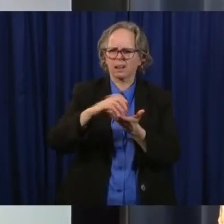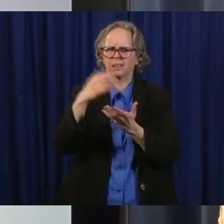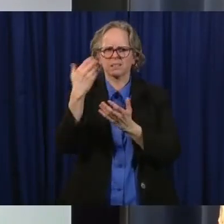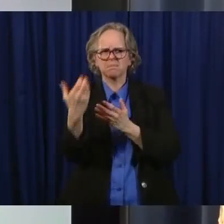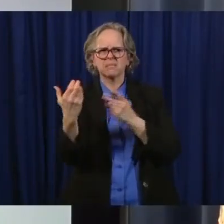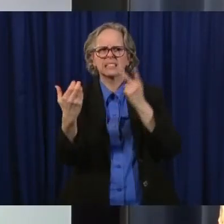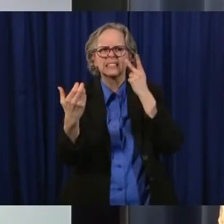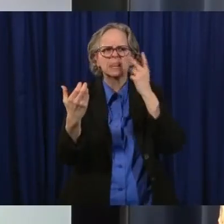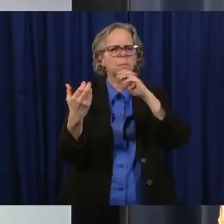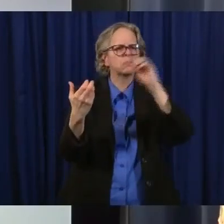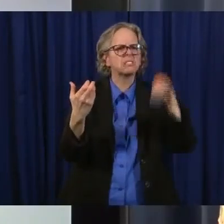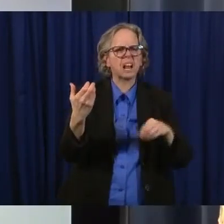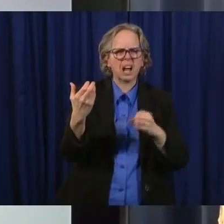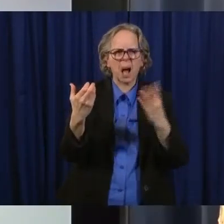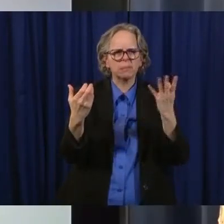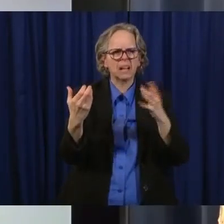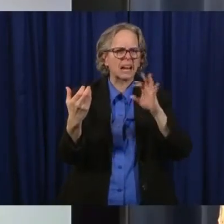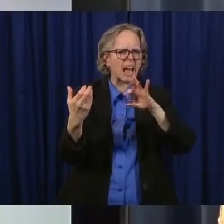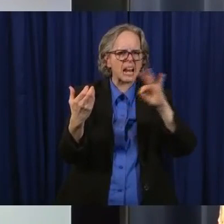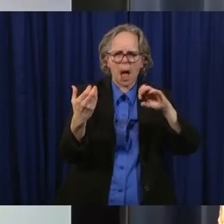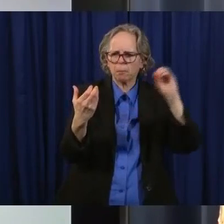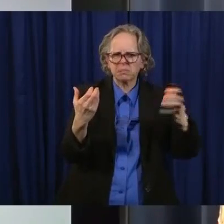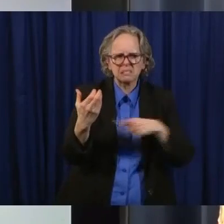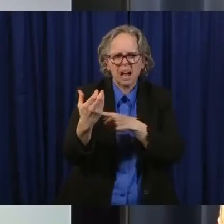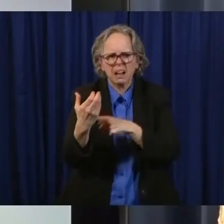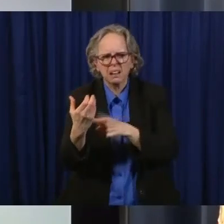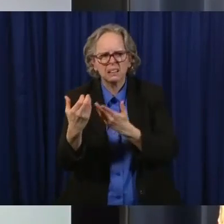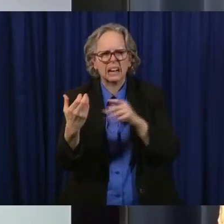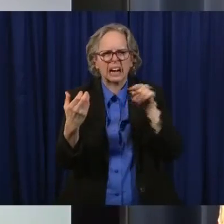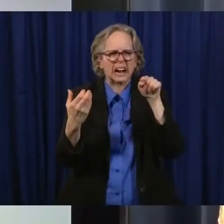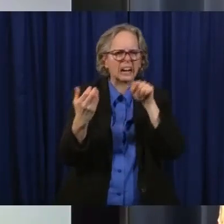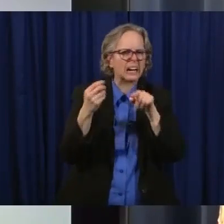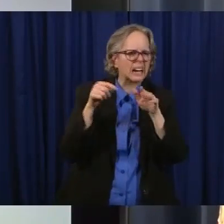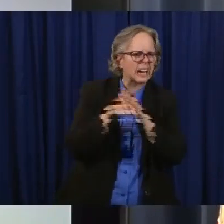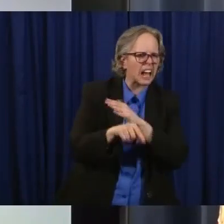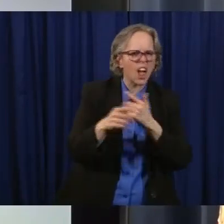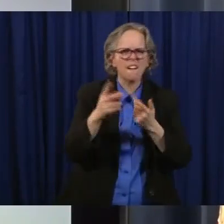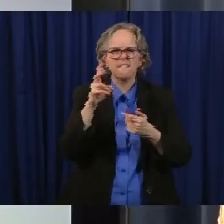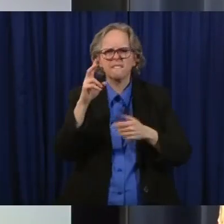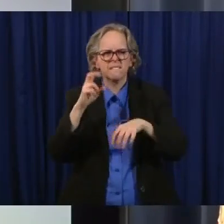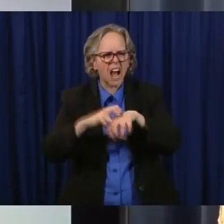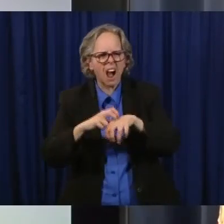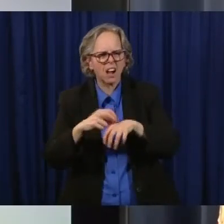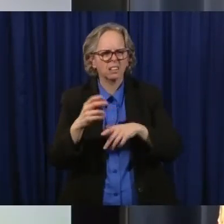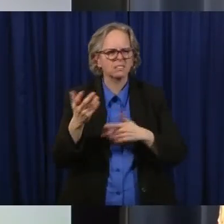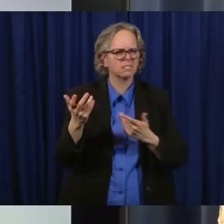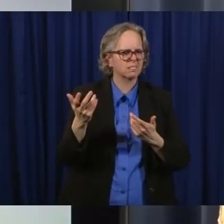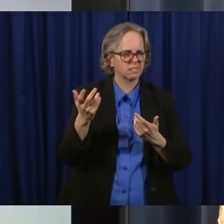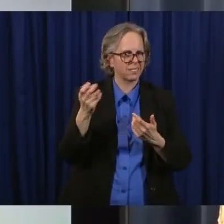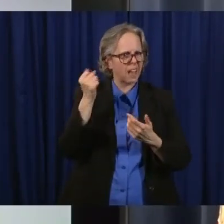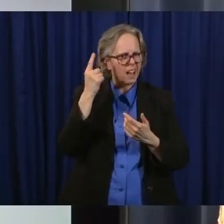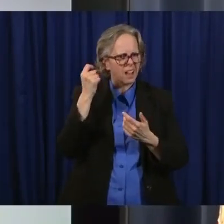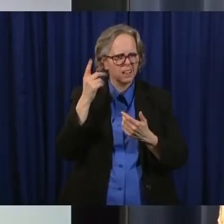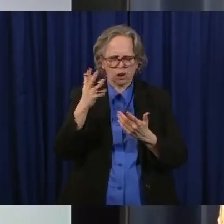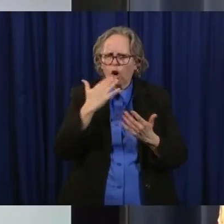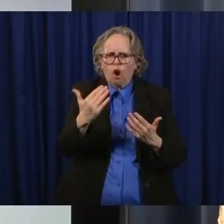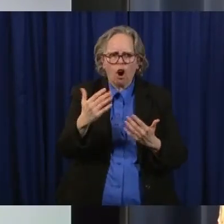DISINFECTANT AND USE THAT ON THE SURFACE, WHATEVER THE RATING IS ON THE BOTTLE, IF YOU TURN THE BALL AROUND AND LOOK